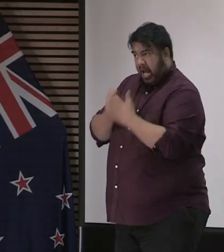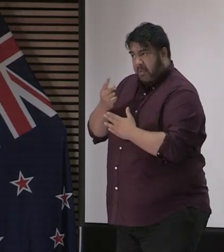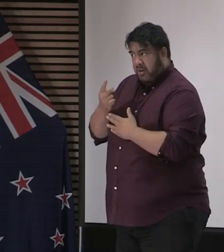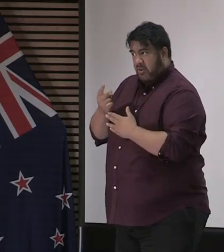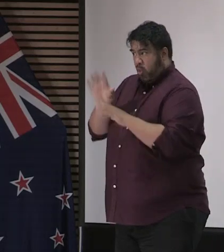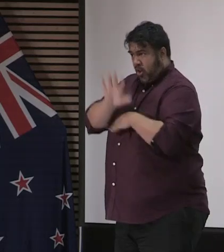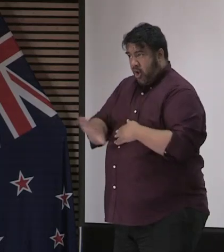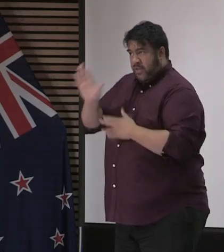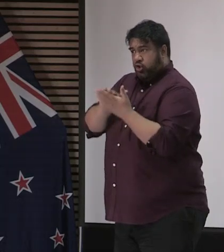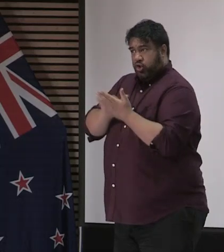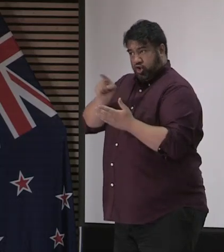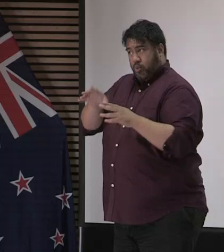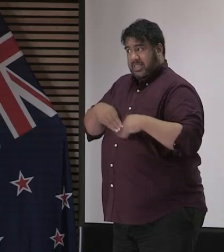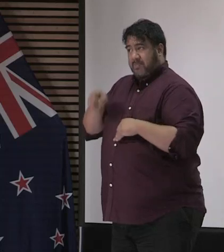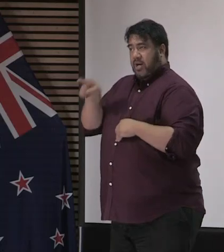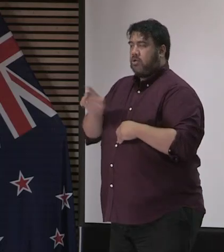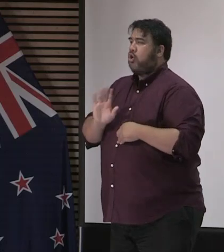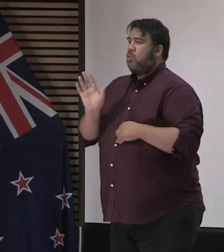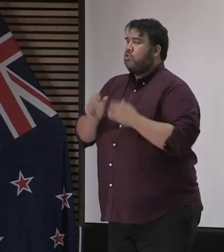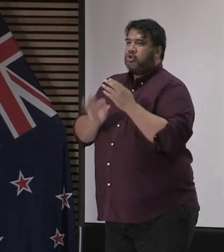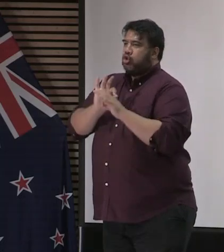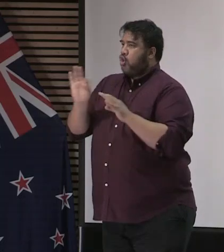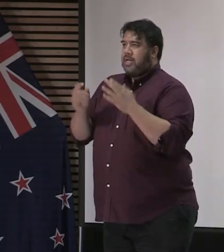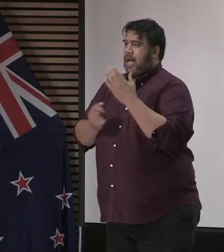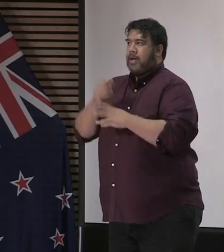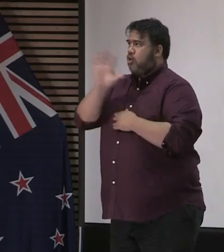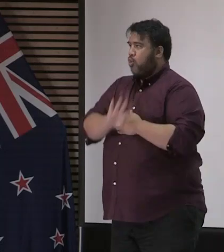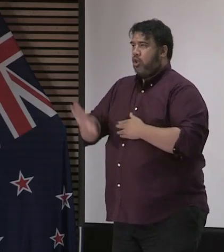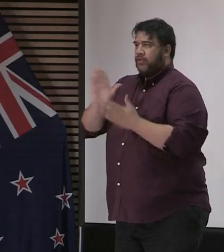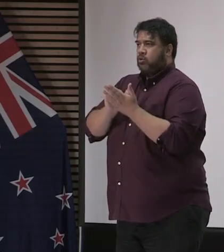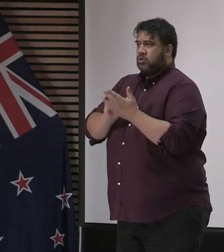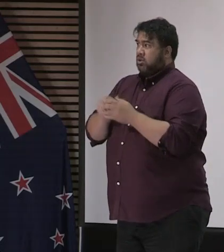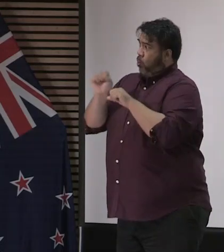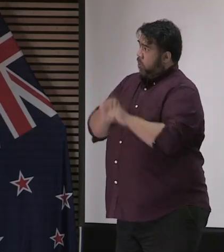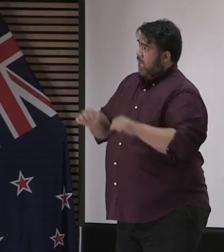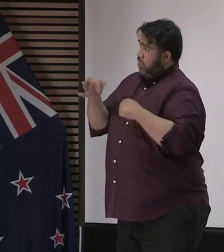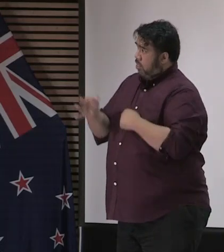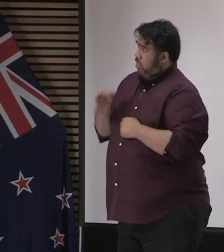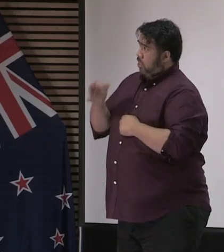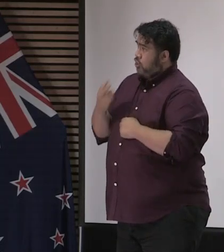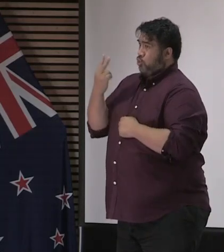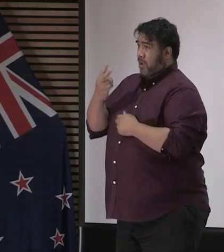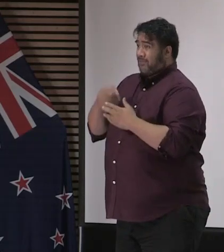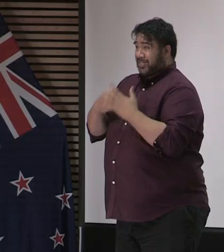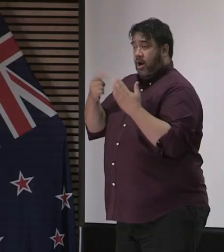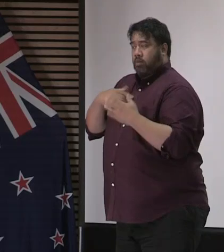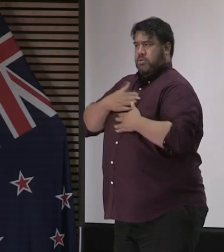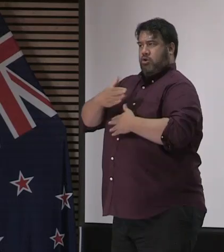Someone from 12 days ago is yet to receive a test result. Is that delay happening around the country? Is that acceptable?